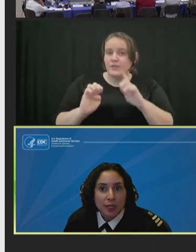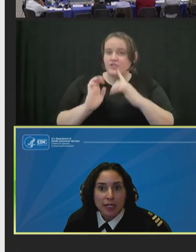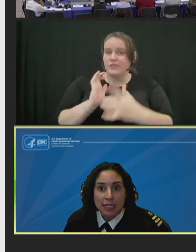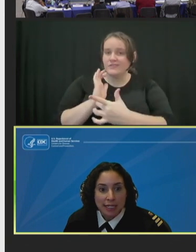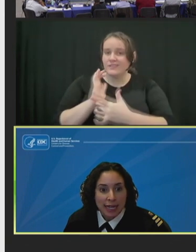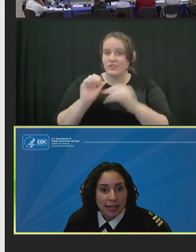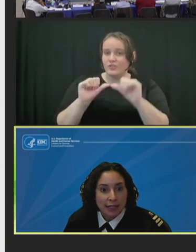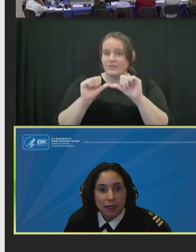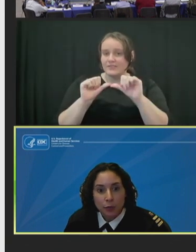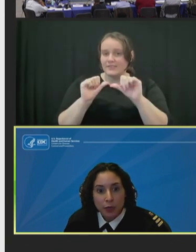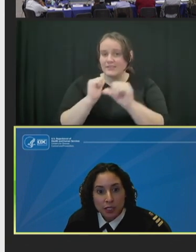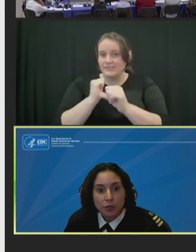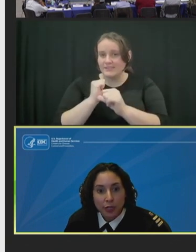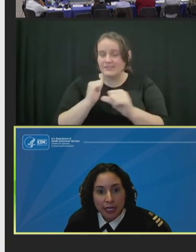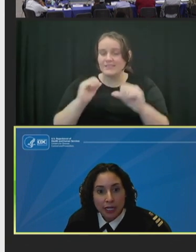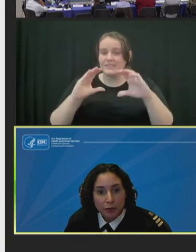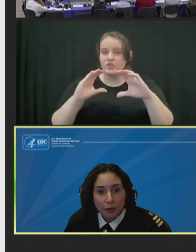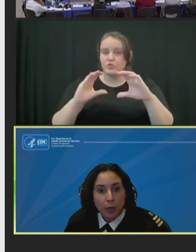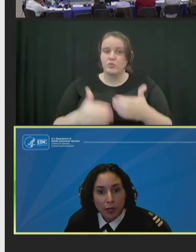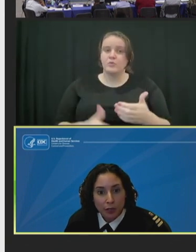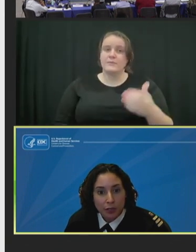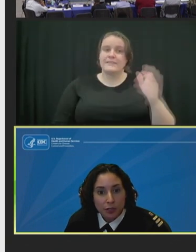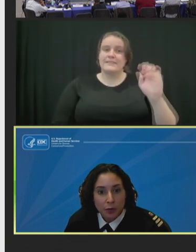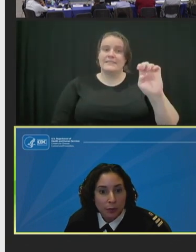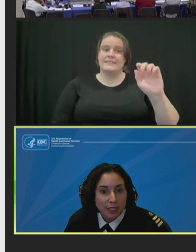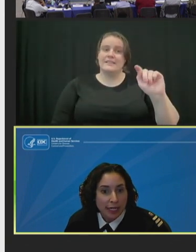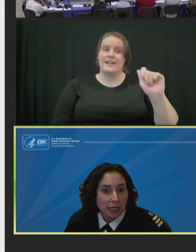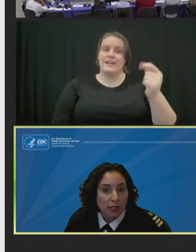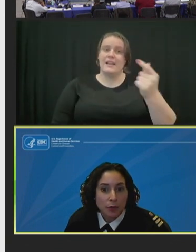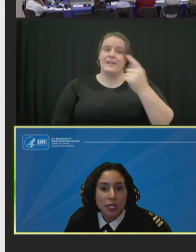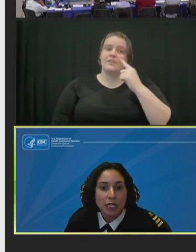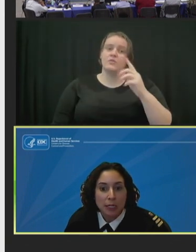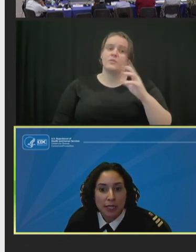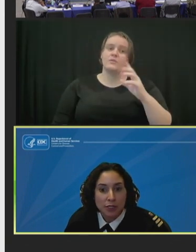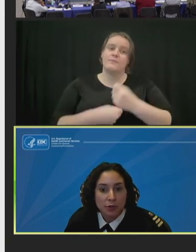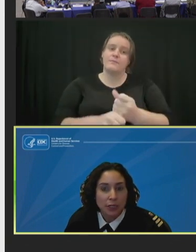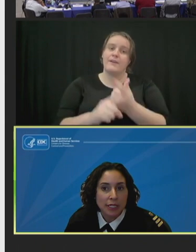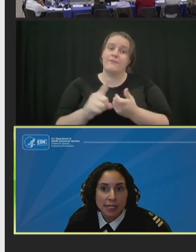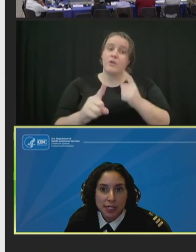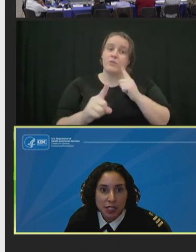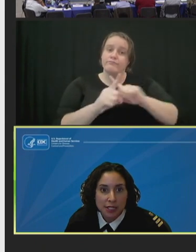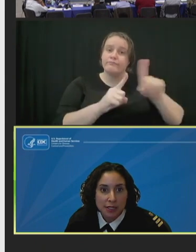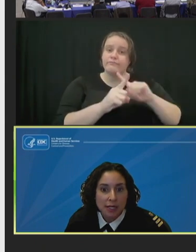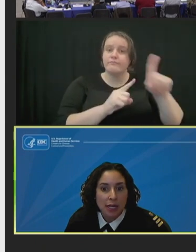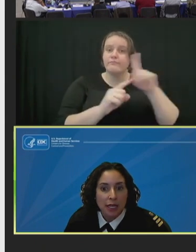the ETAG, was created from partners representing community-based organizations,